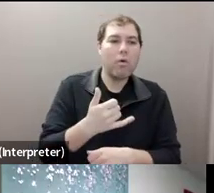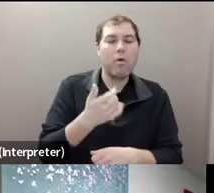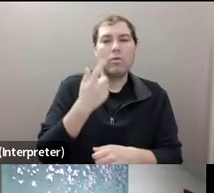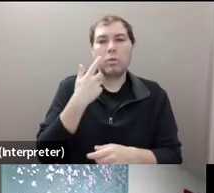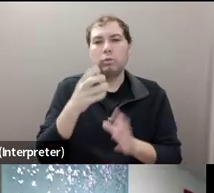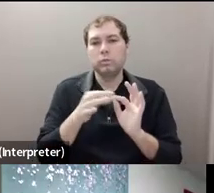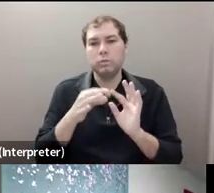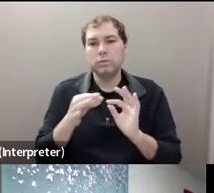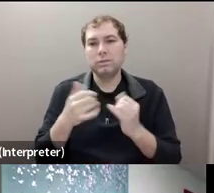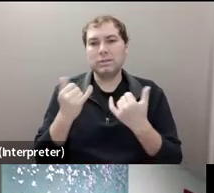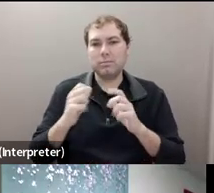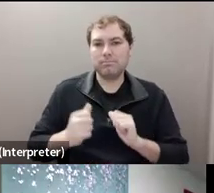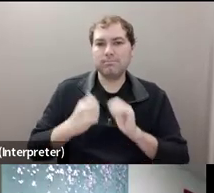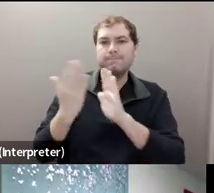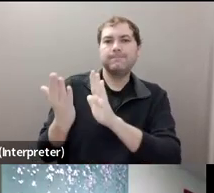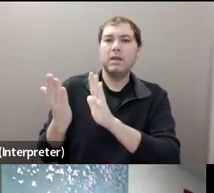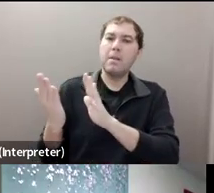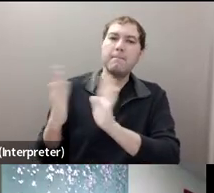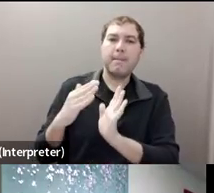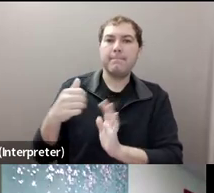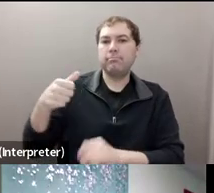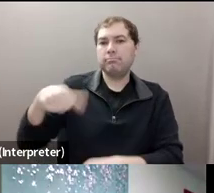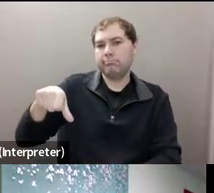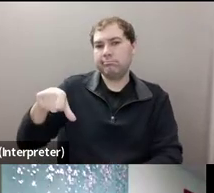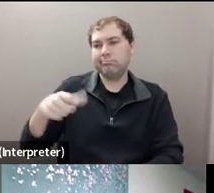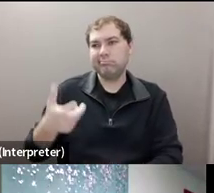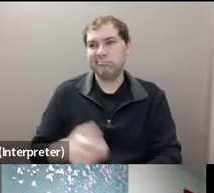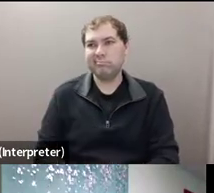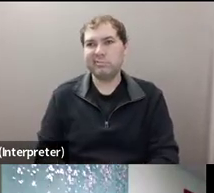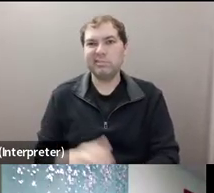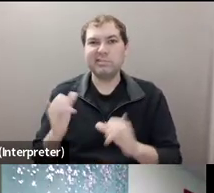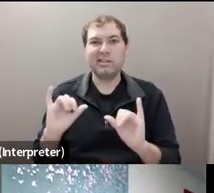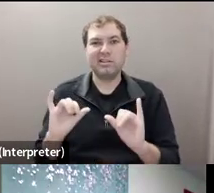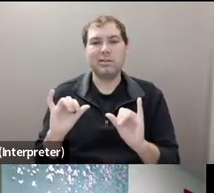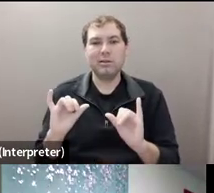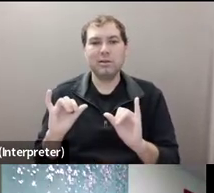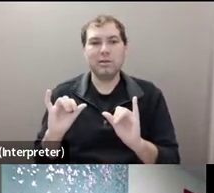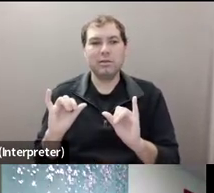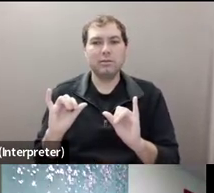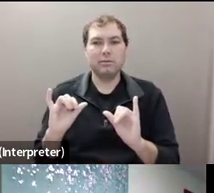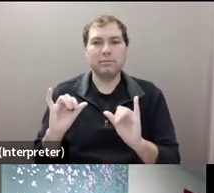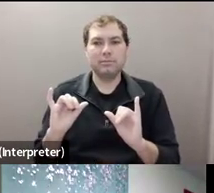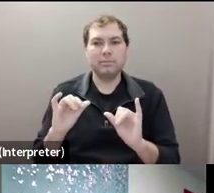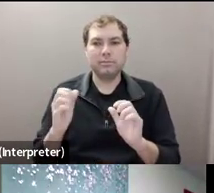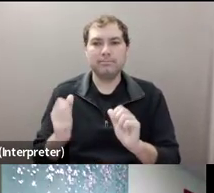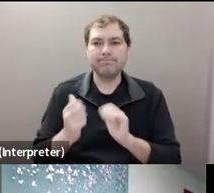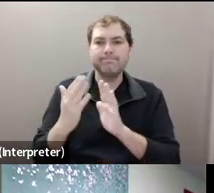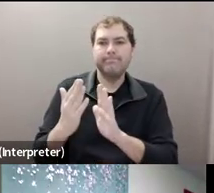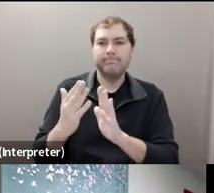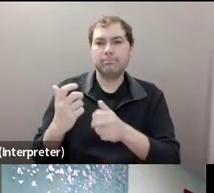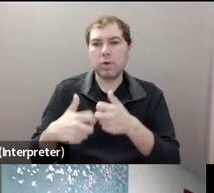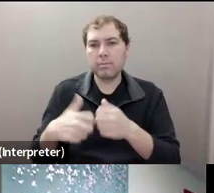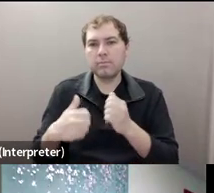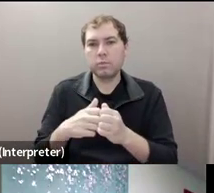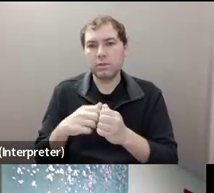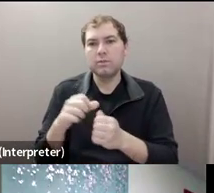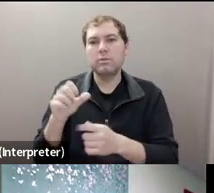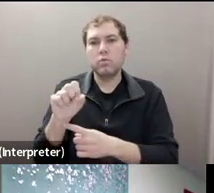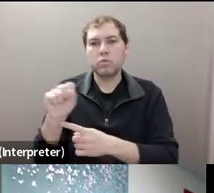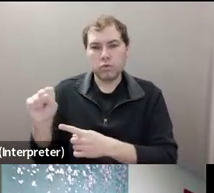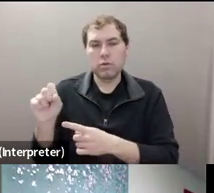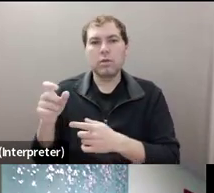Beck Levin: They could still get a denial. They could still get an over payment notice they can still, encounter issues with social security or with a system that won't